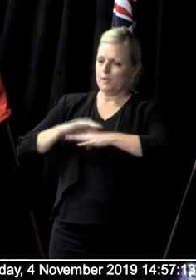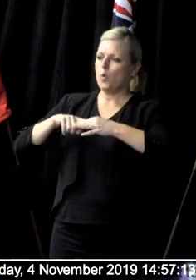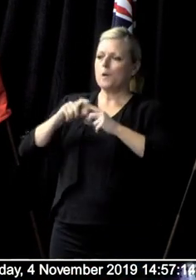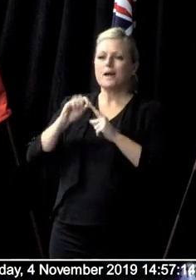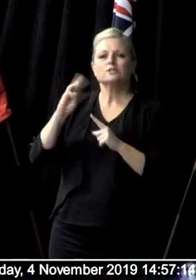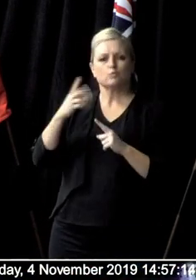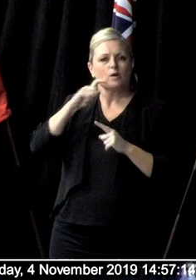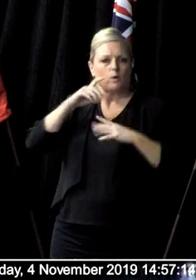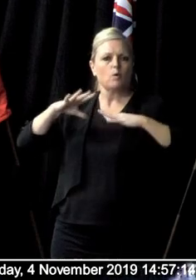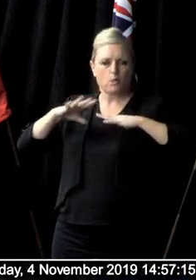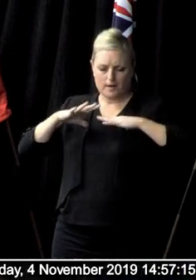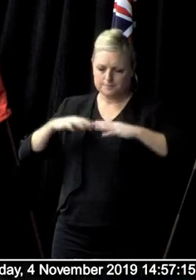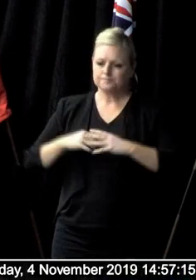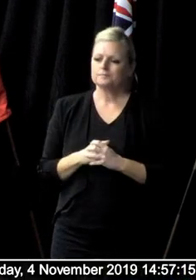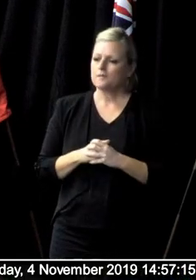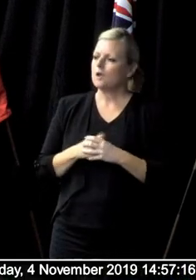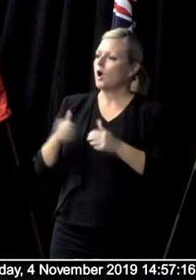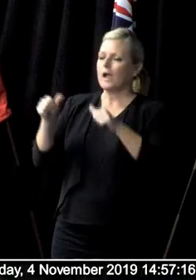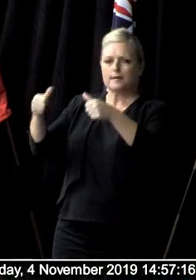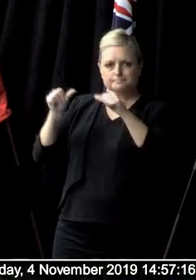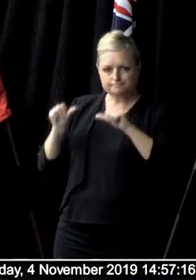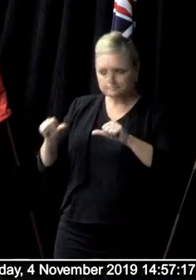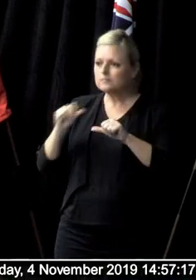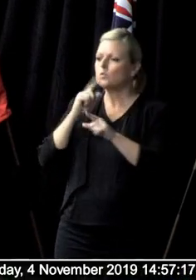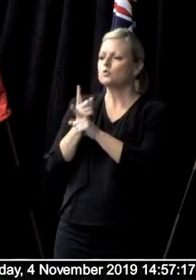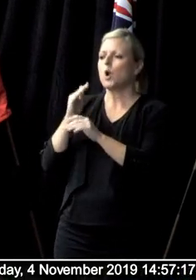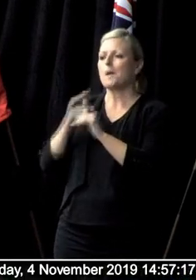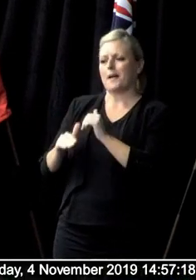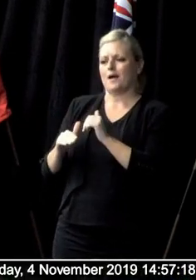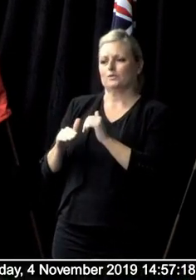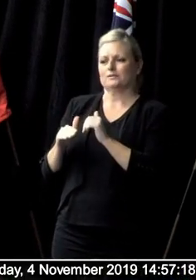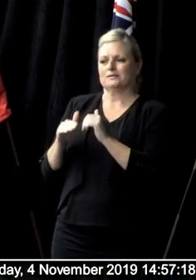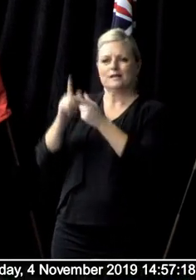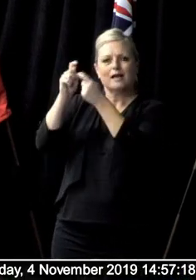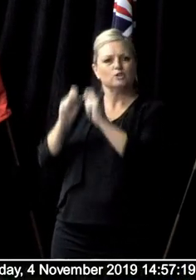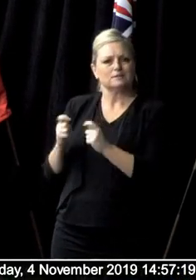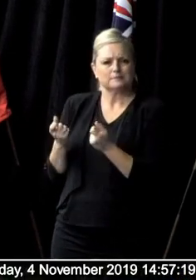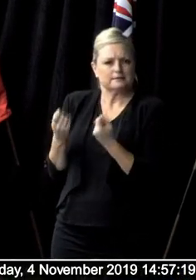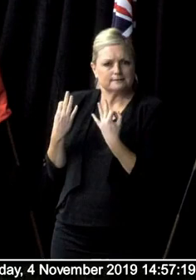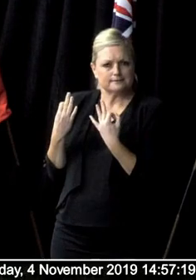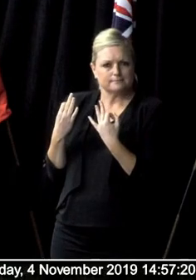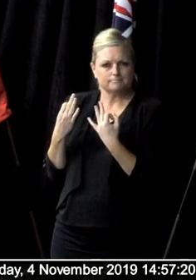move on then to lack of adjustments.